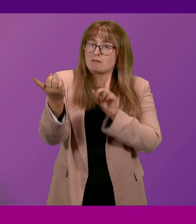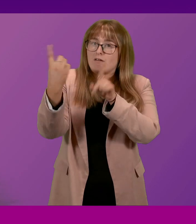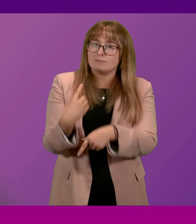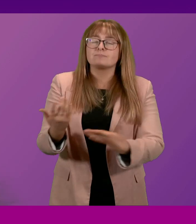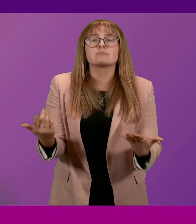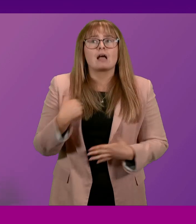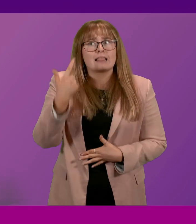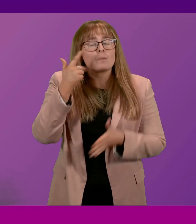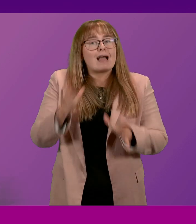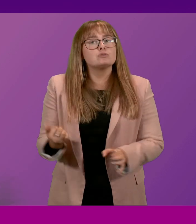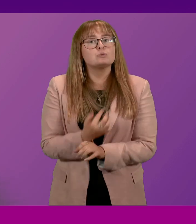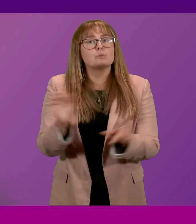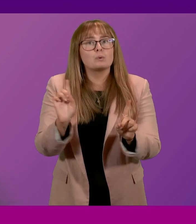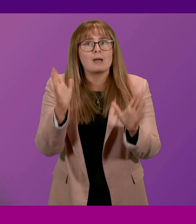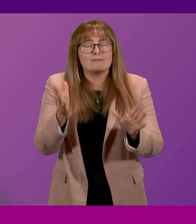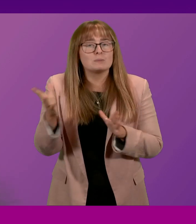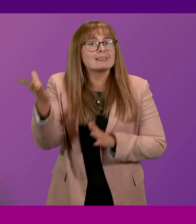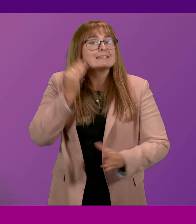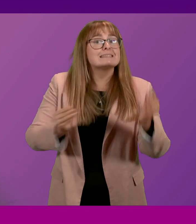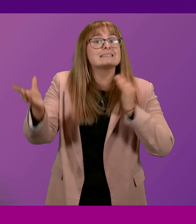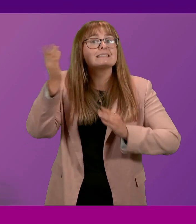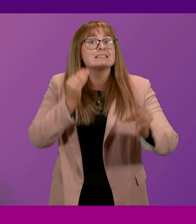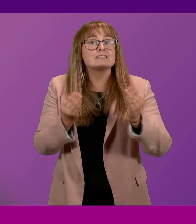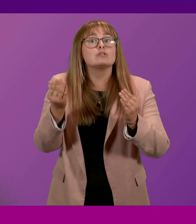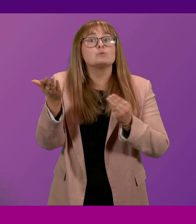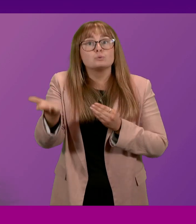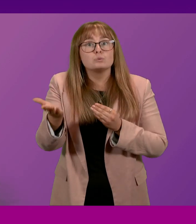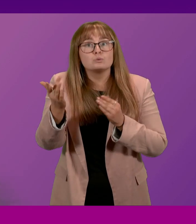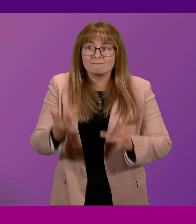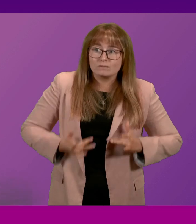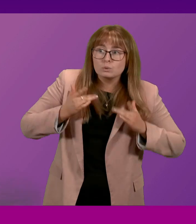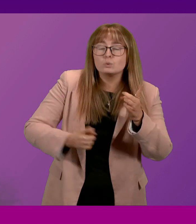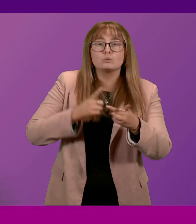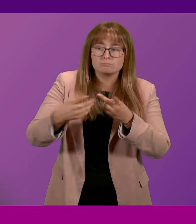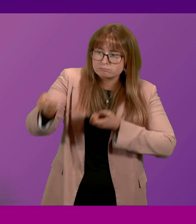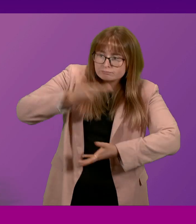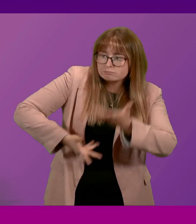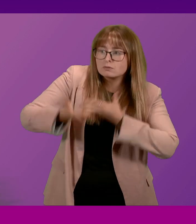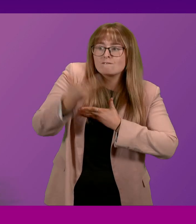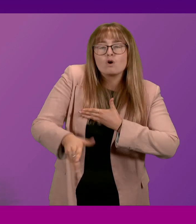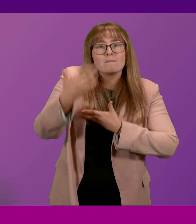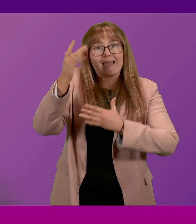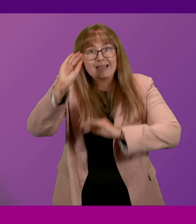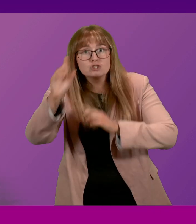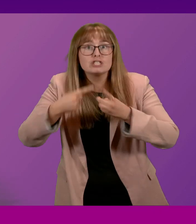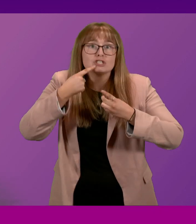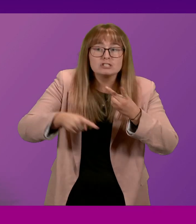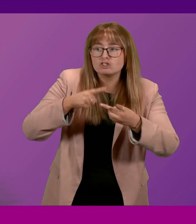What we must do is listen carefully to the views and contributions of educators and families to